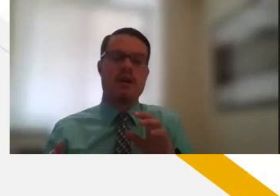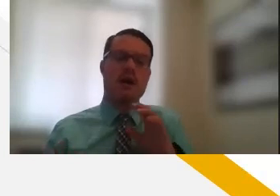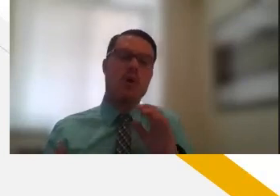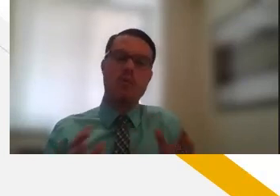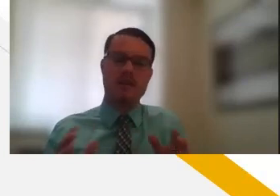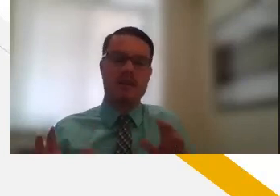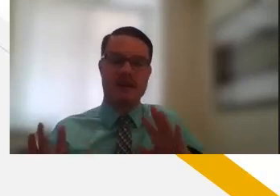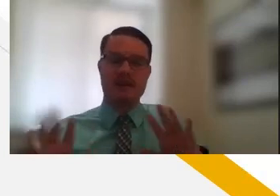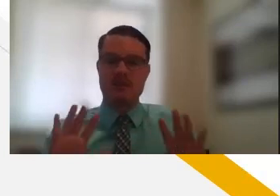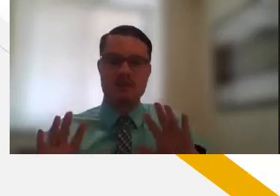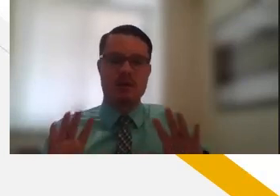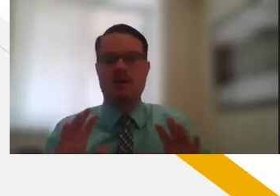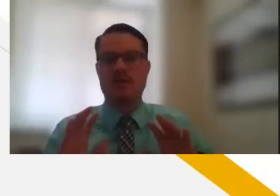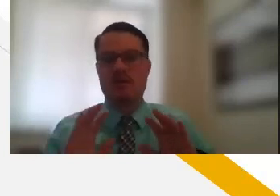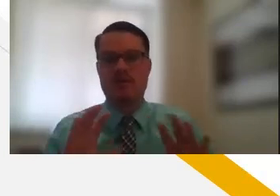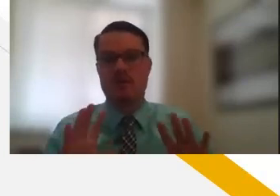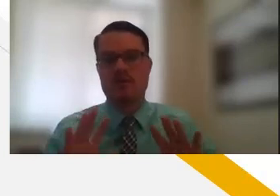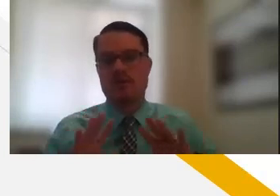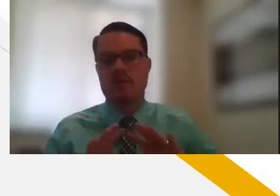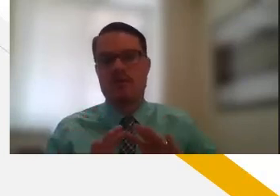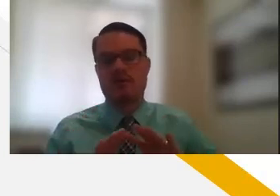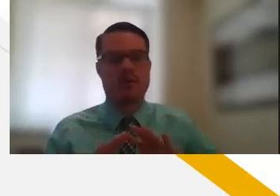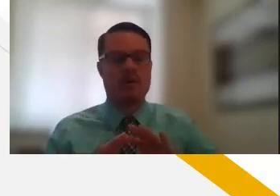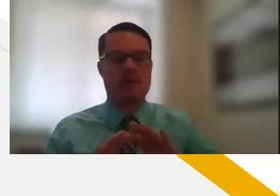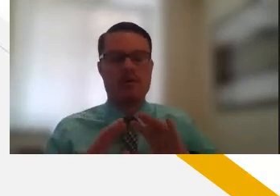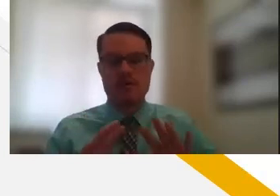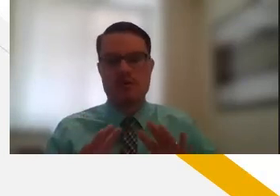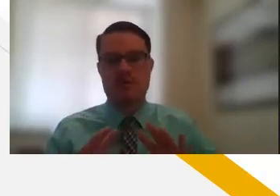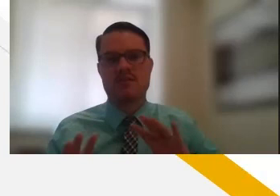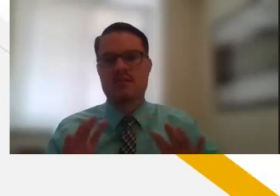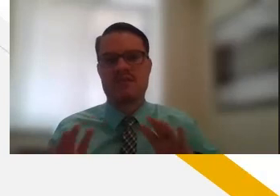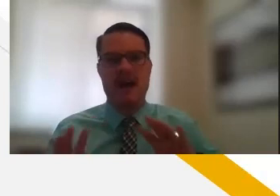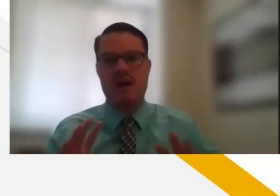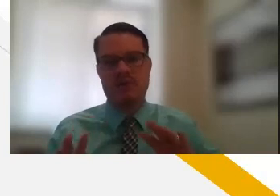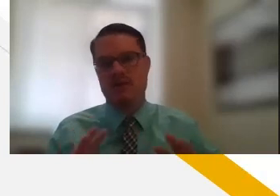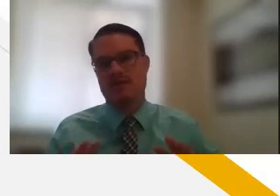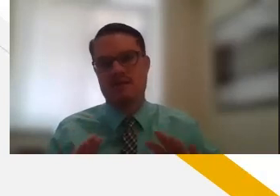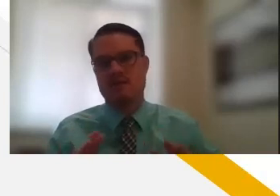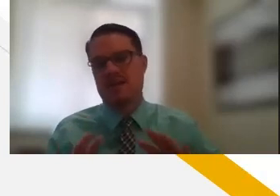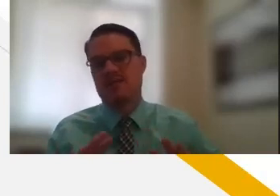But I'm hoping that that gives you a little bit of a view of, a visual representation of how these two statutes